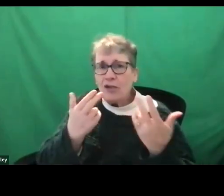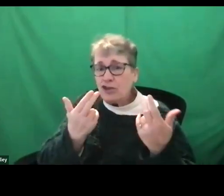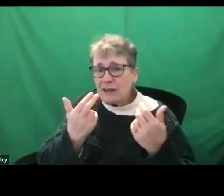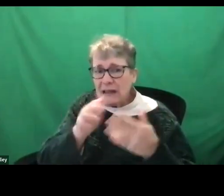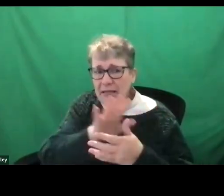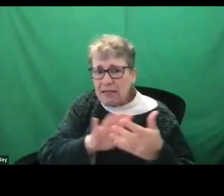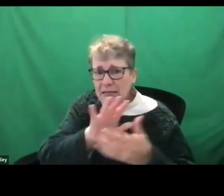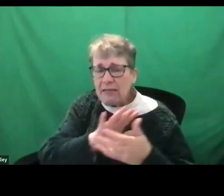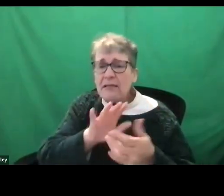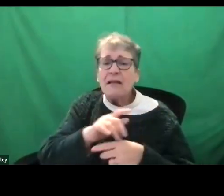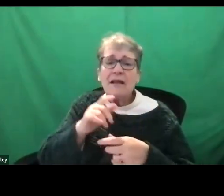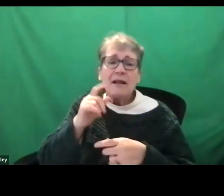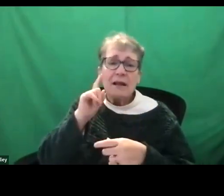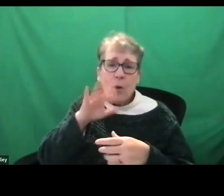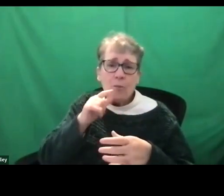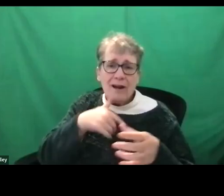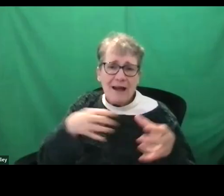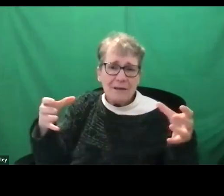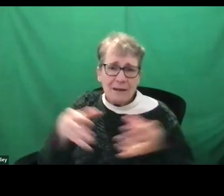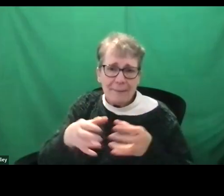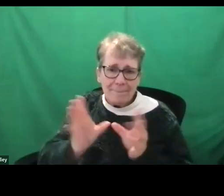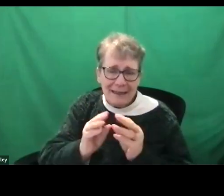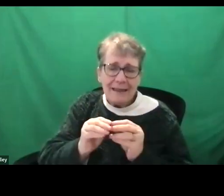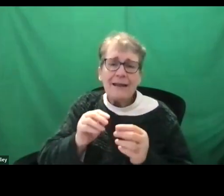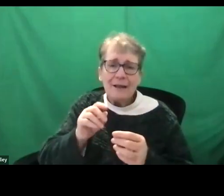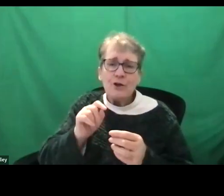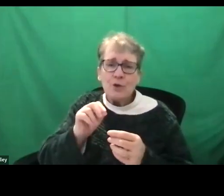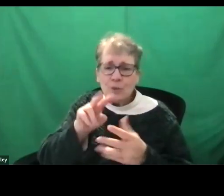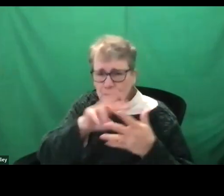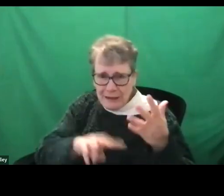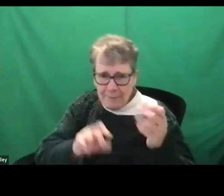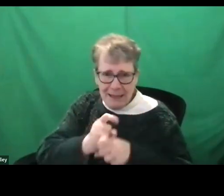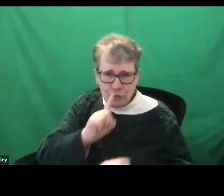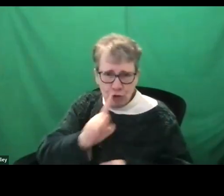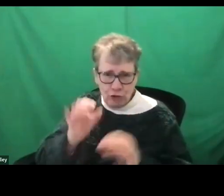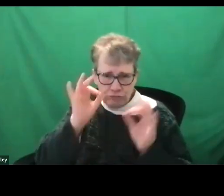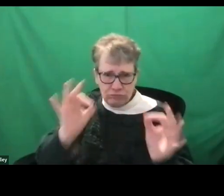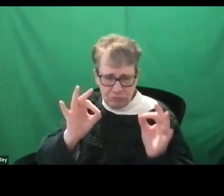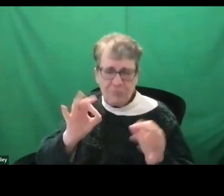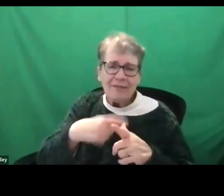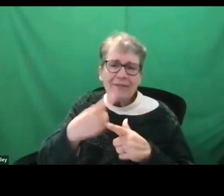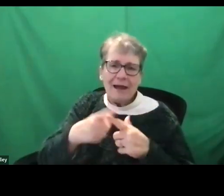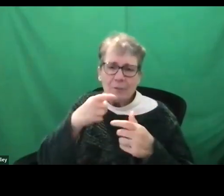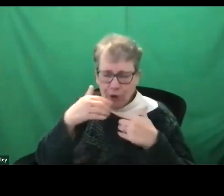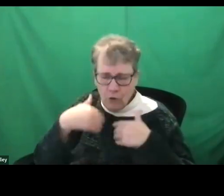but that should be done by around January 13th. And then hopefully after that, we'll have a meeting to--